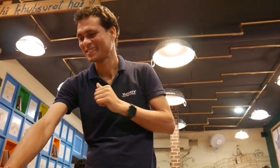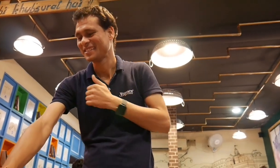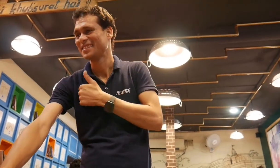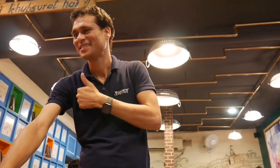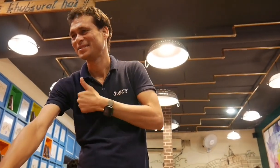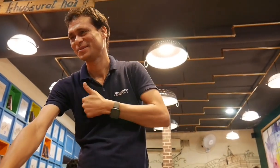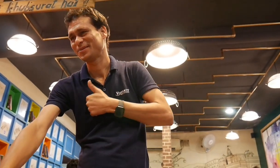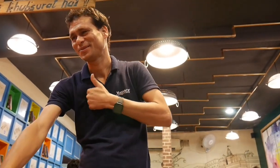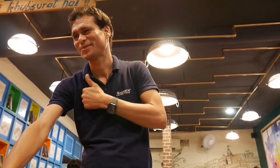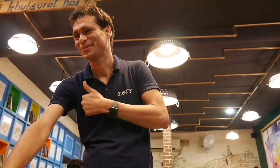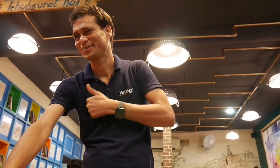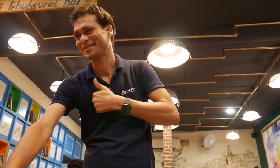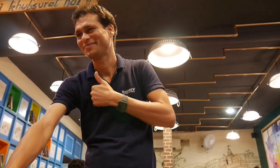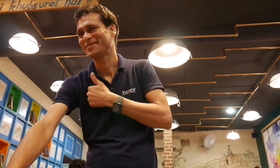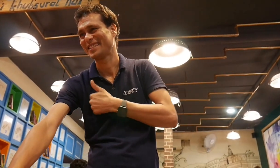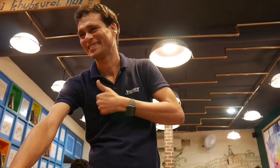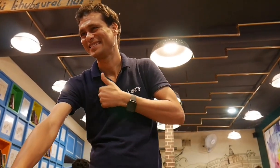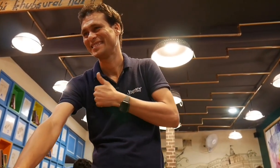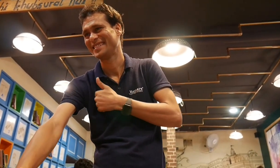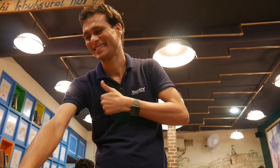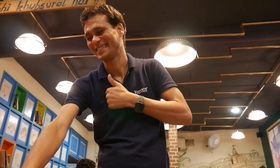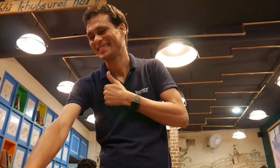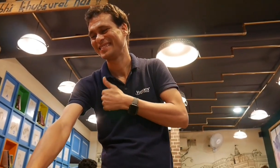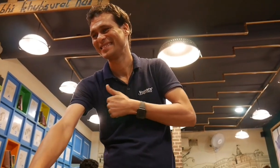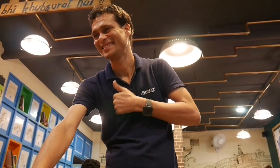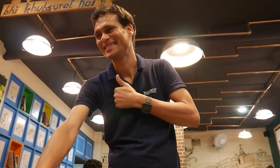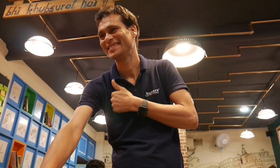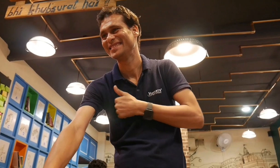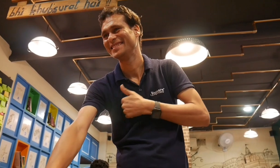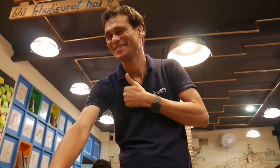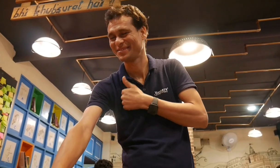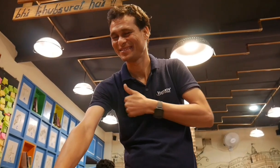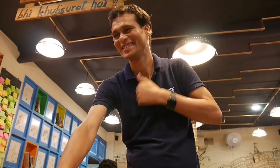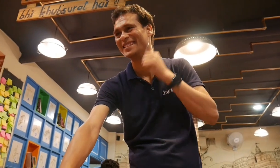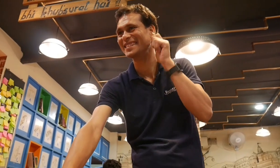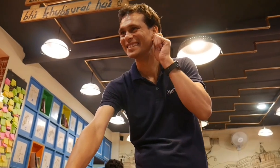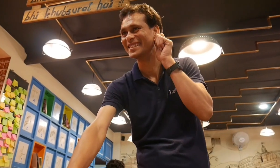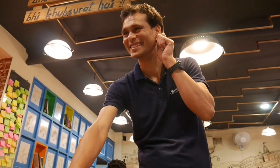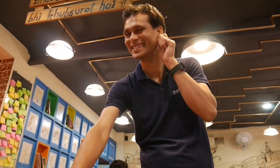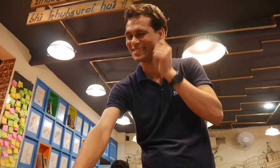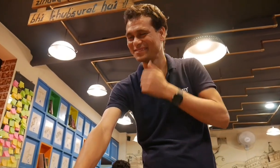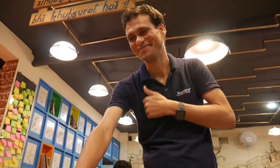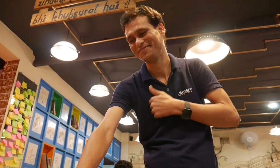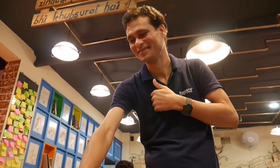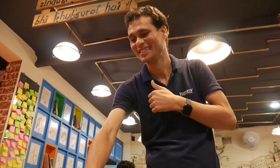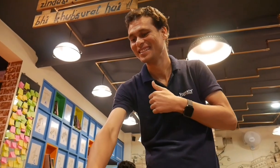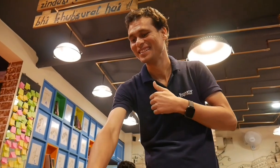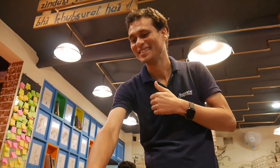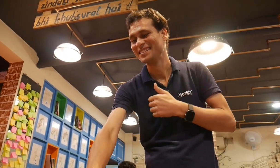sorry